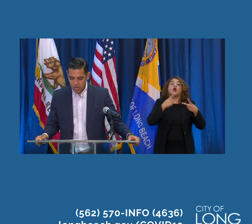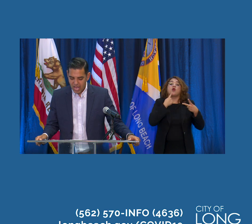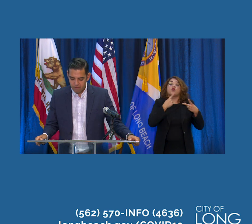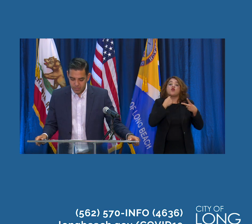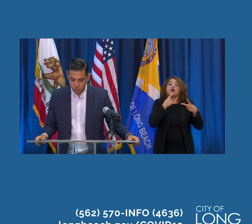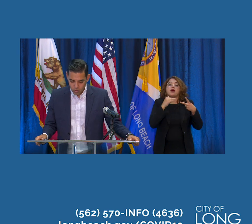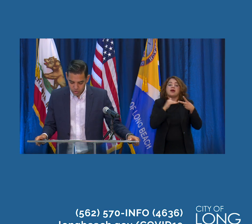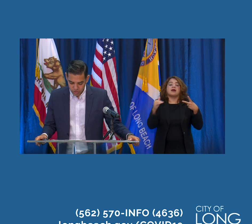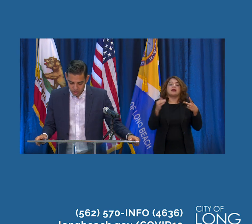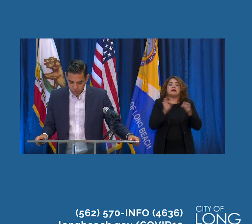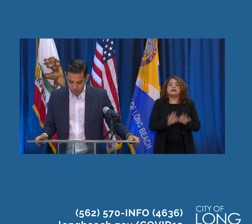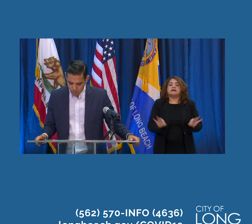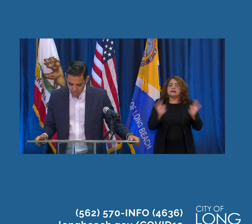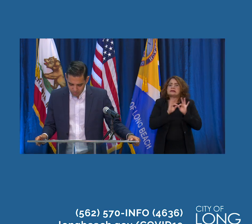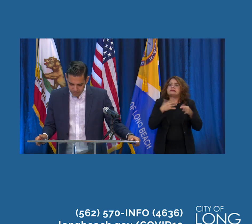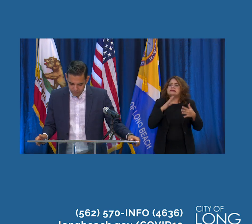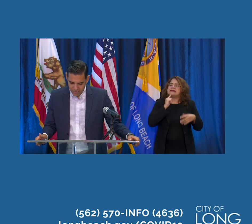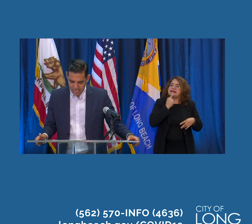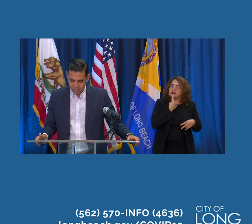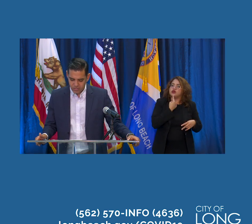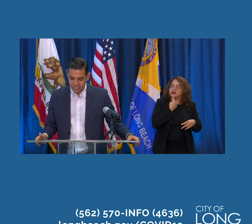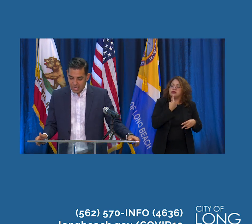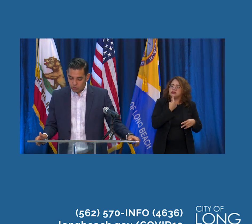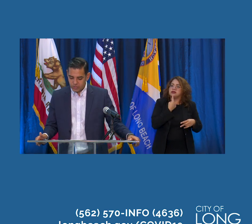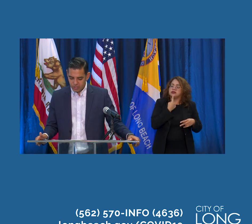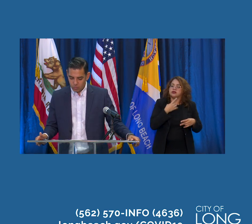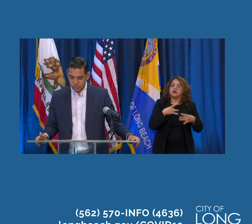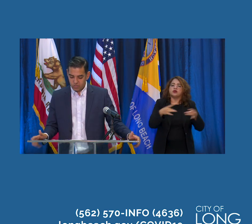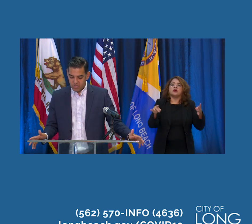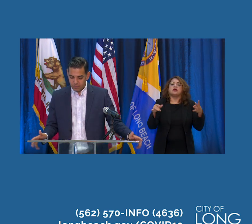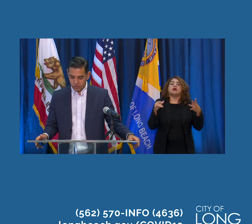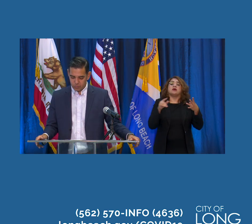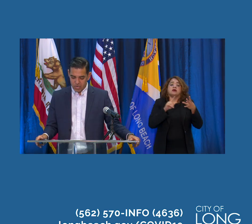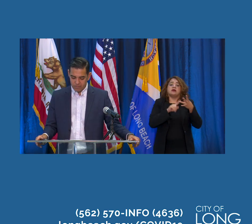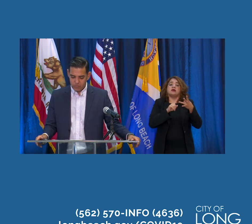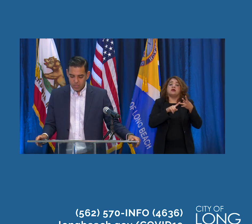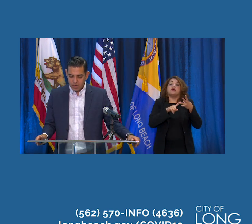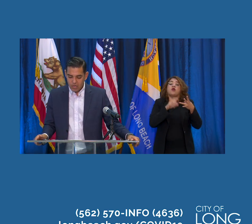You have the orange tier, which is moderate and the yellow tier which is minimal spread.